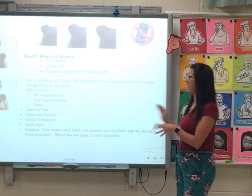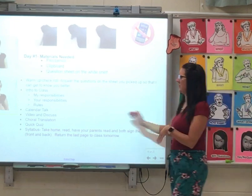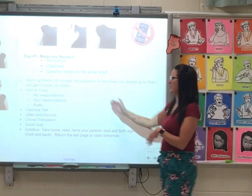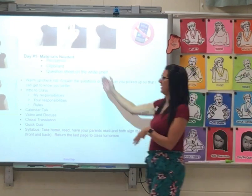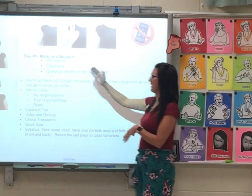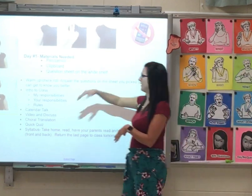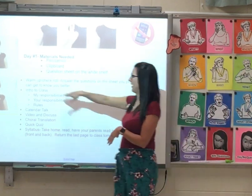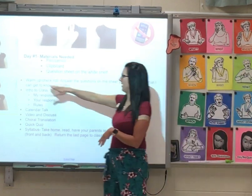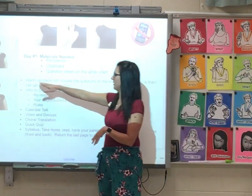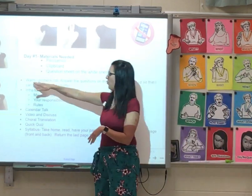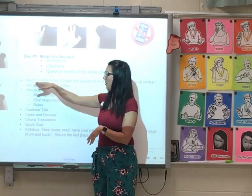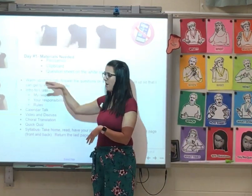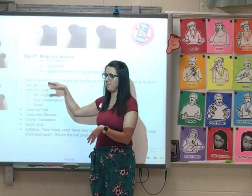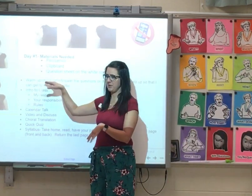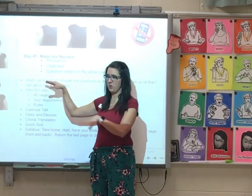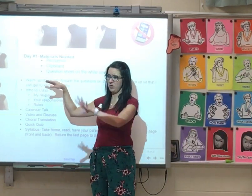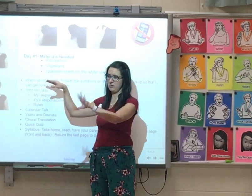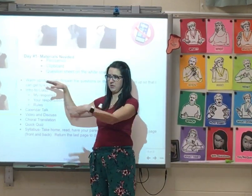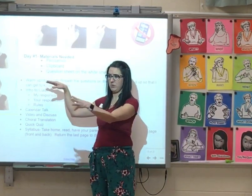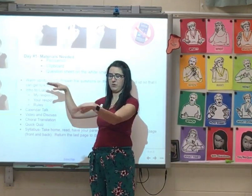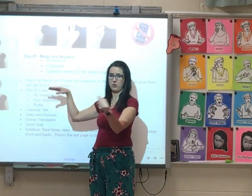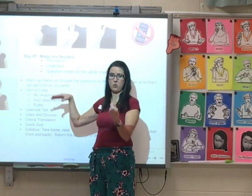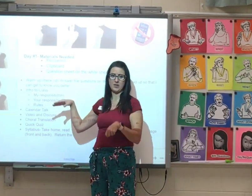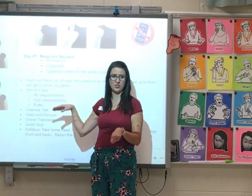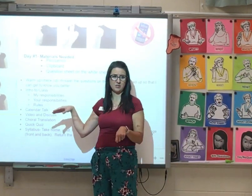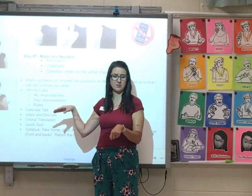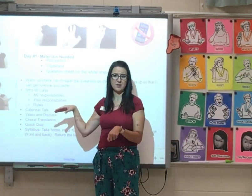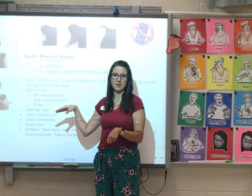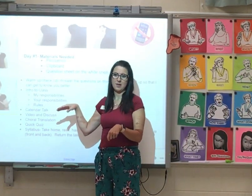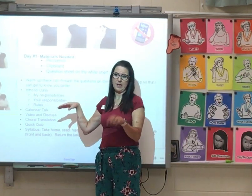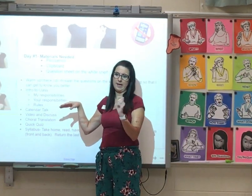on to the next thing because warm-up is what you did with your questions and